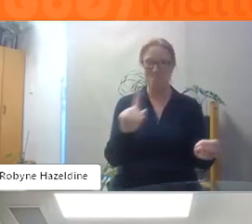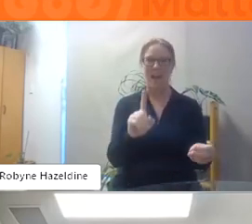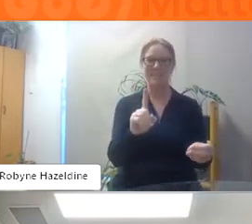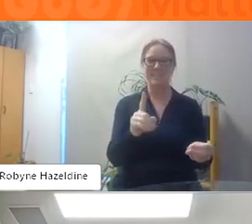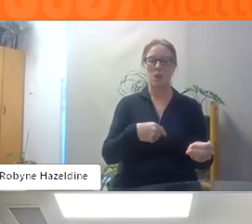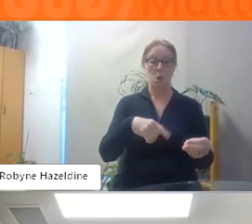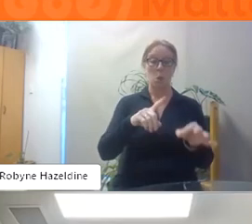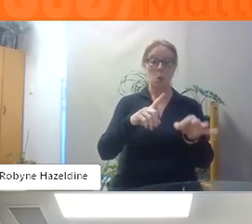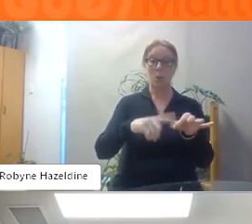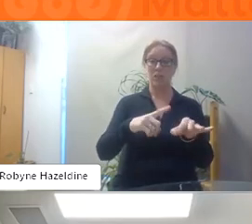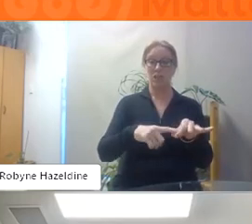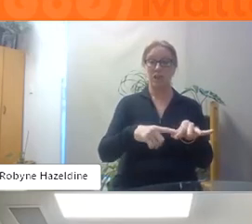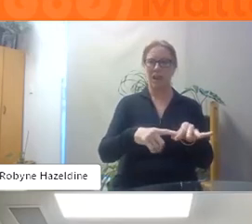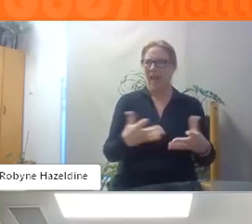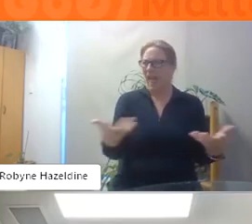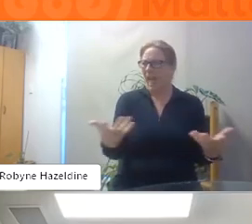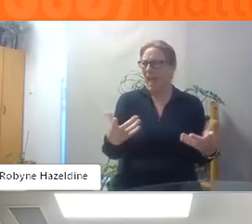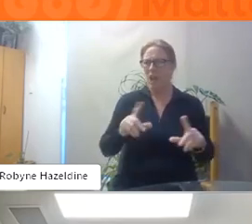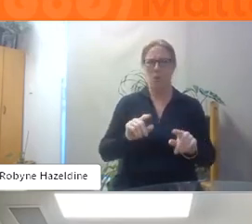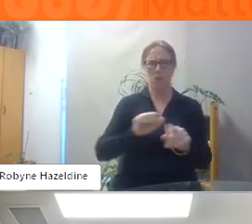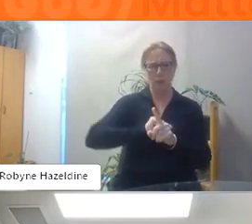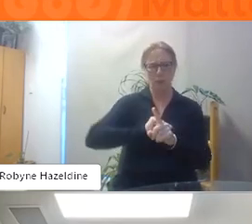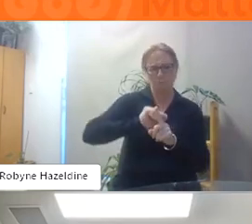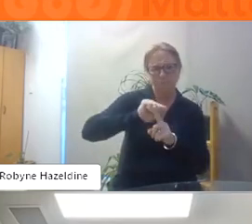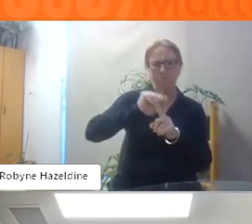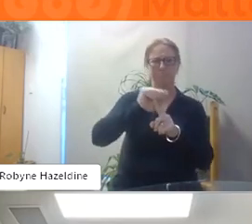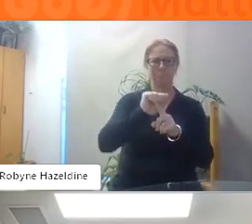do we do a better job of sharing the resources that currently are